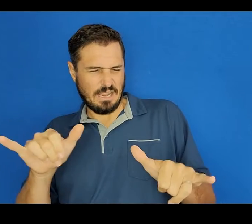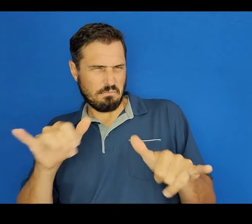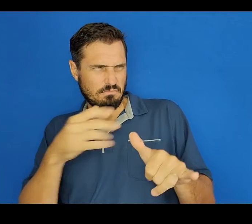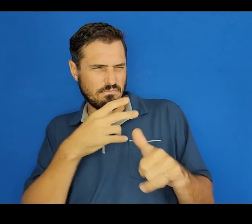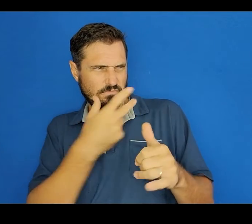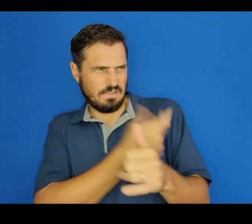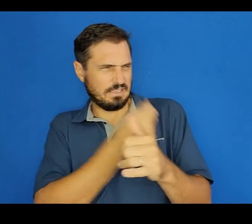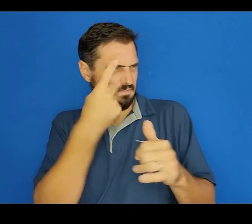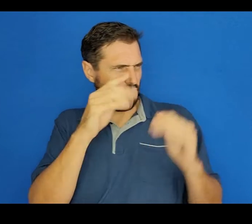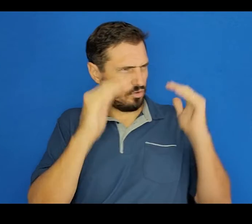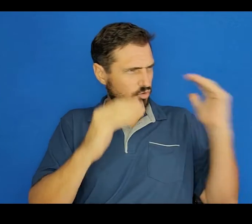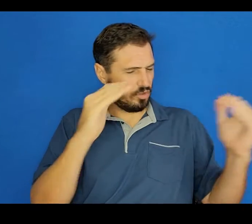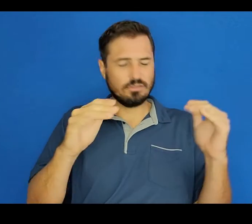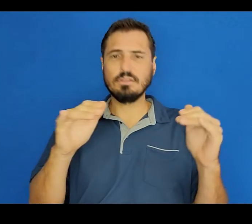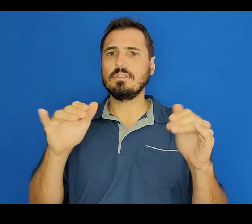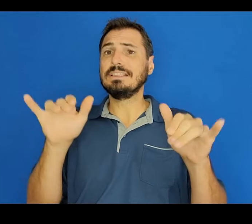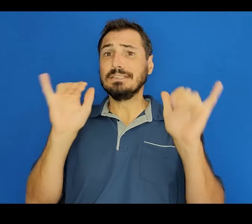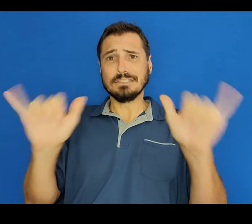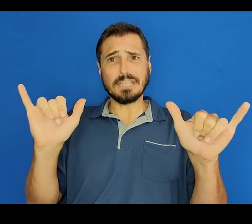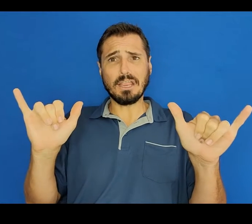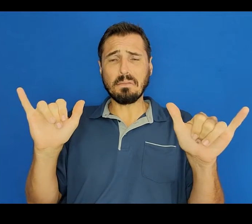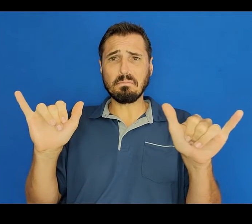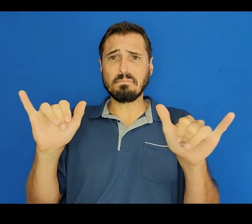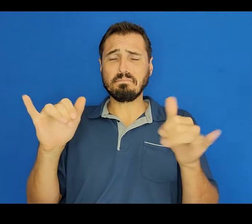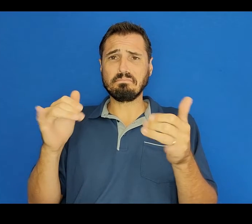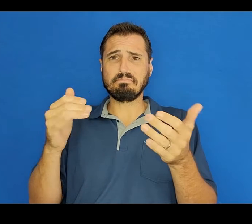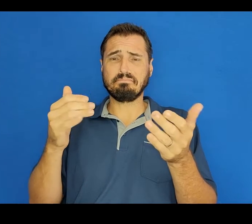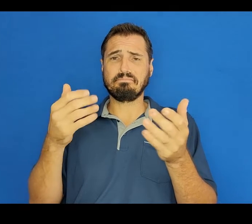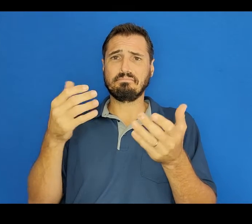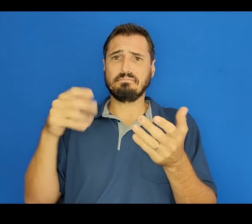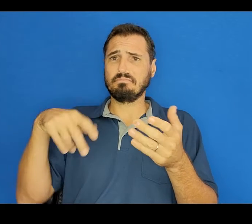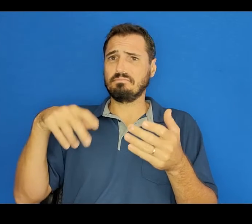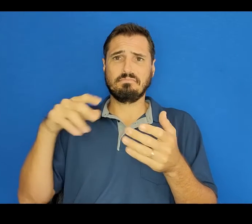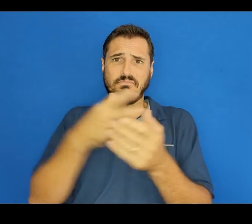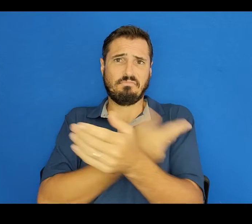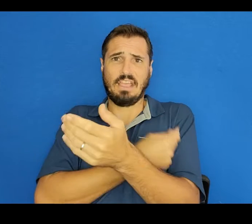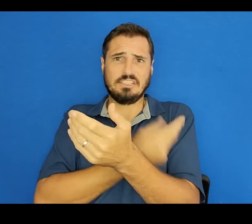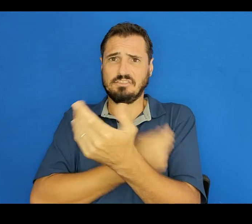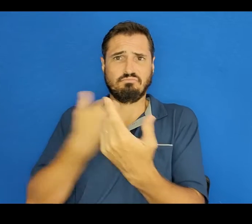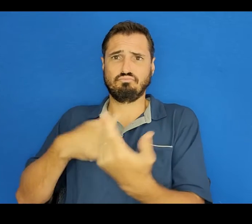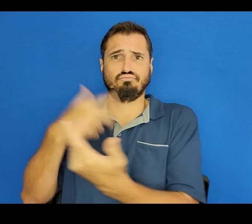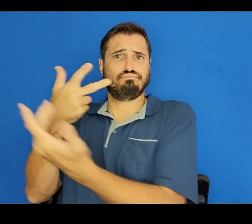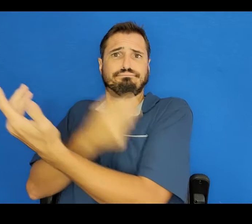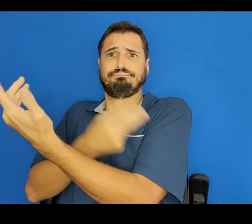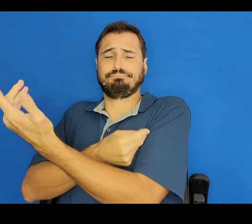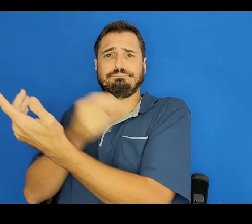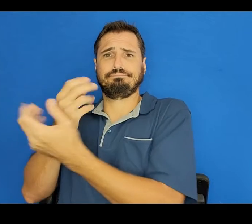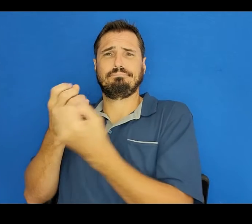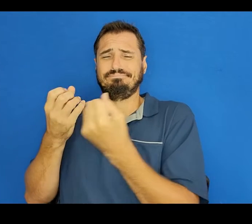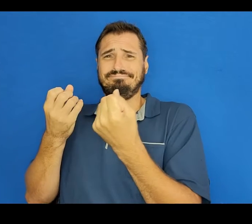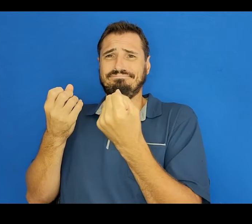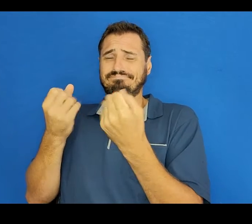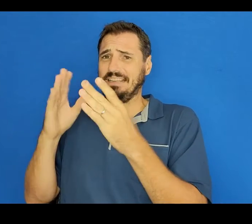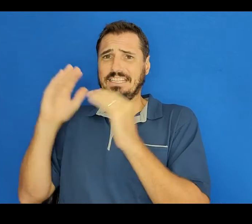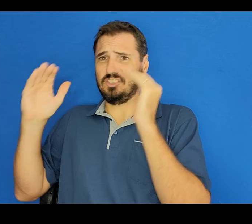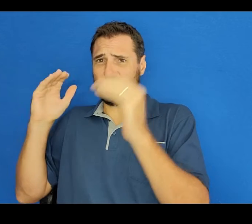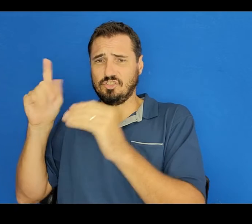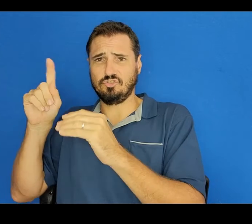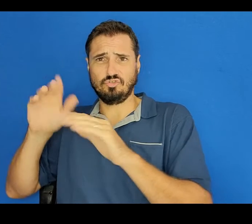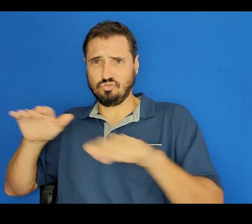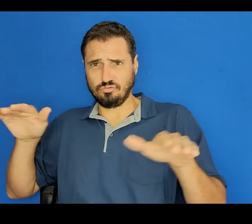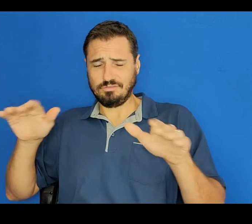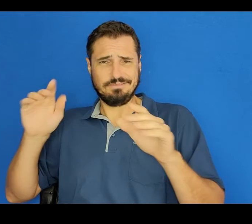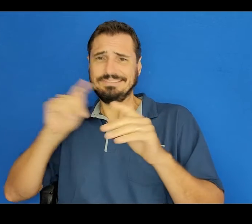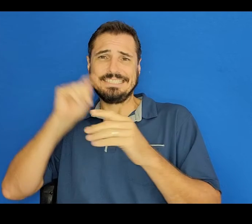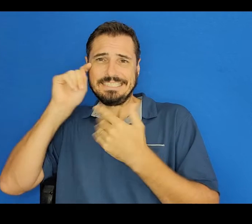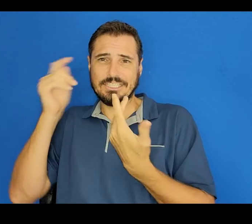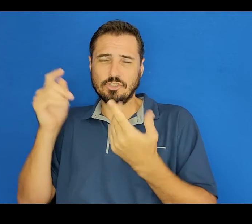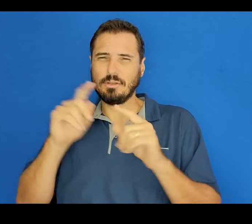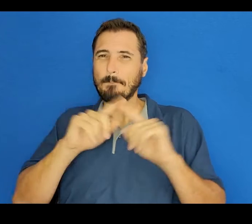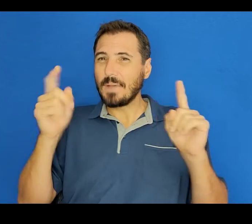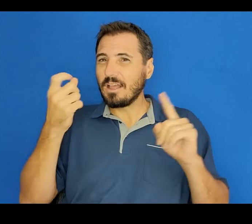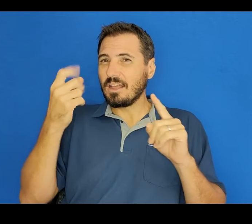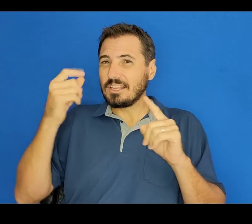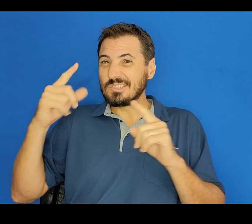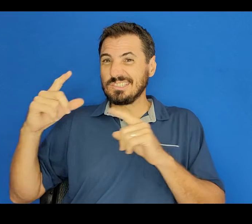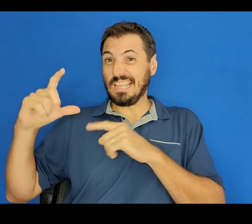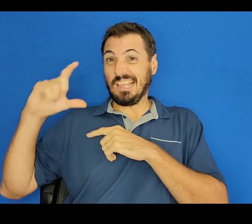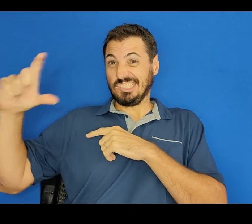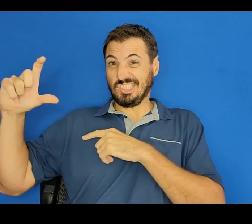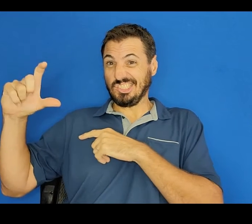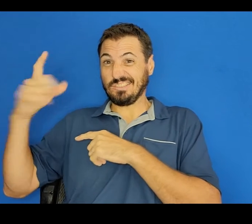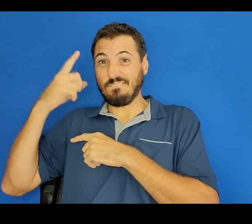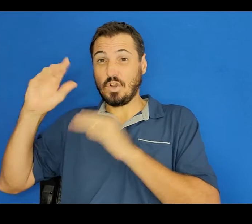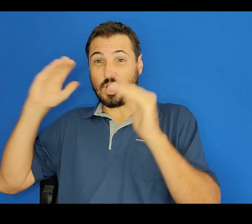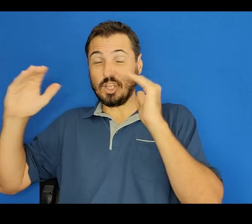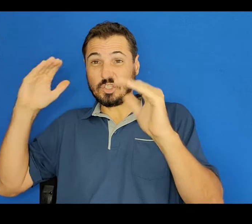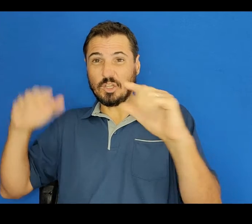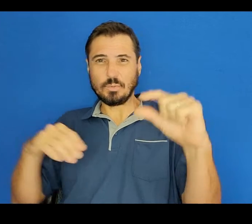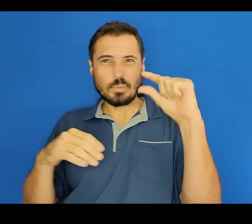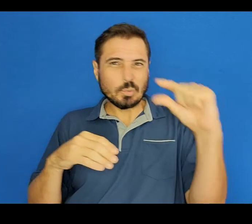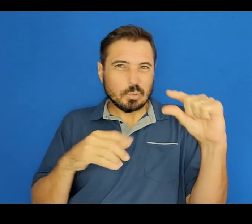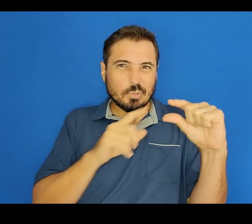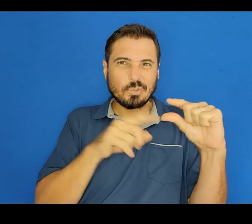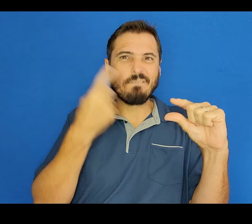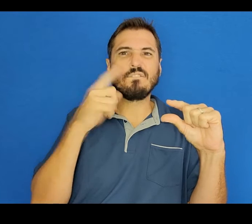It’s the same Pfizer vaccine that had been given to hundreds of millions of adults and teenagers, but it is one-third of the dose. The syringe and needle are smaller. The side effects, safety, and